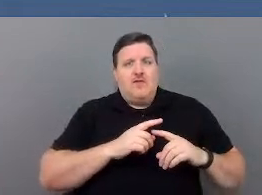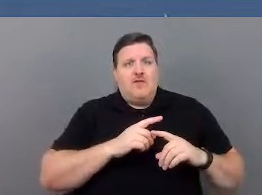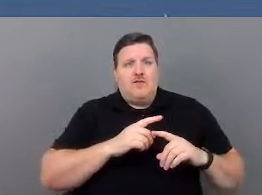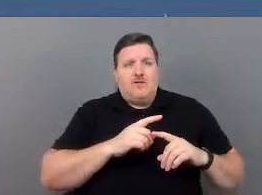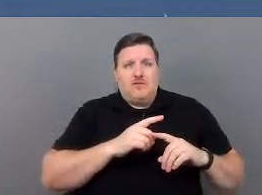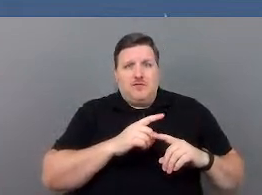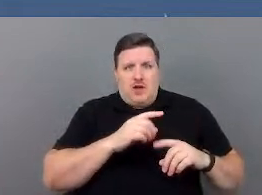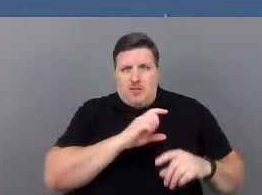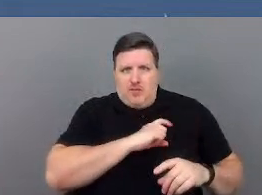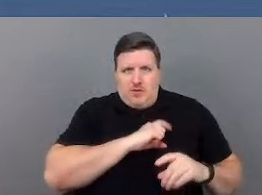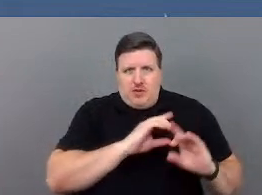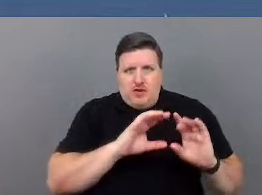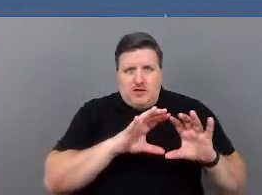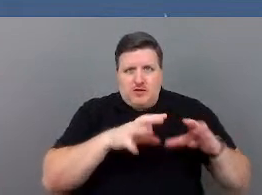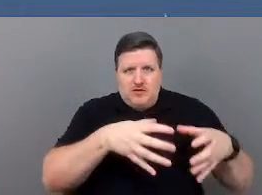AND WHERE I DON'T HEAR OR SEE IN THIS BUDGET IS